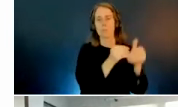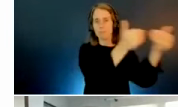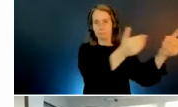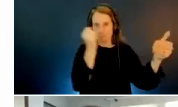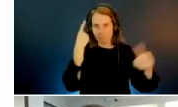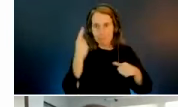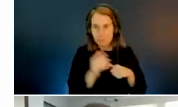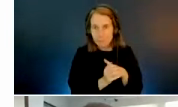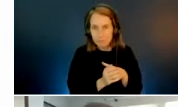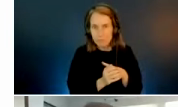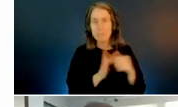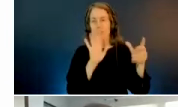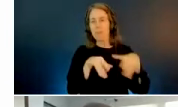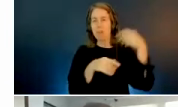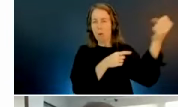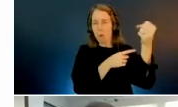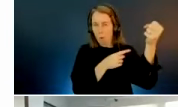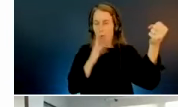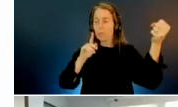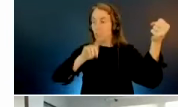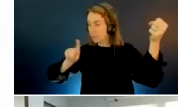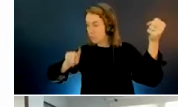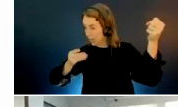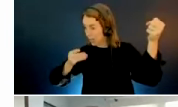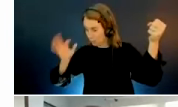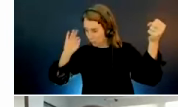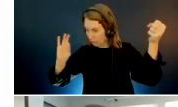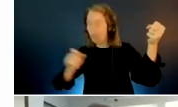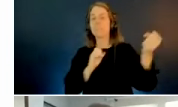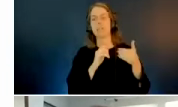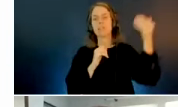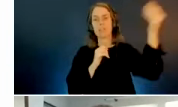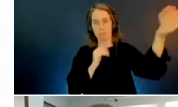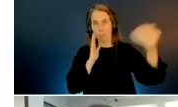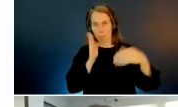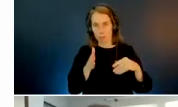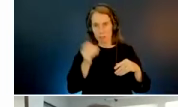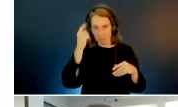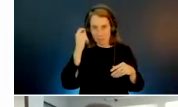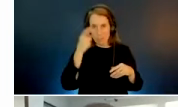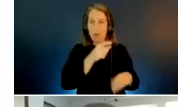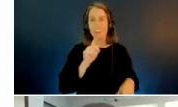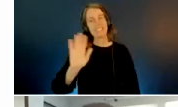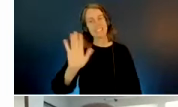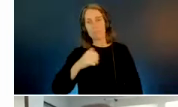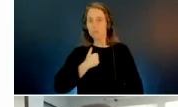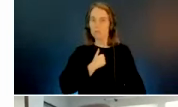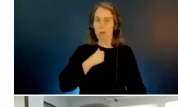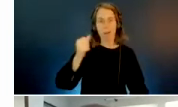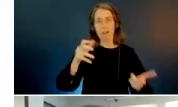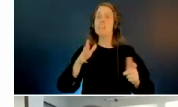ballot even if there's telling you that there's some sort of issue um with you casting your vote